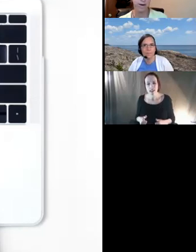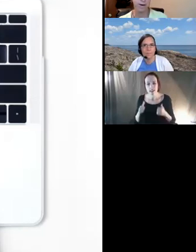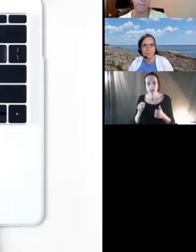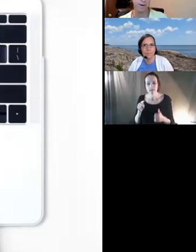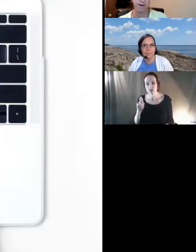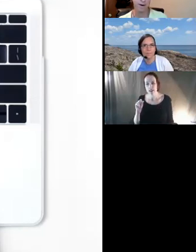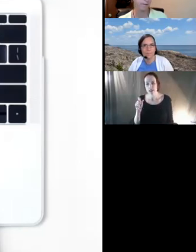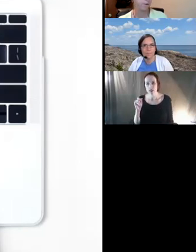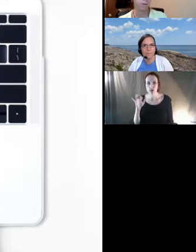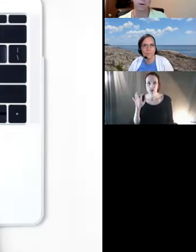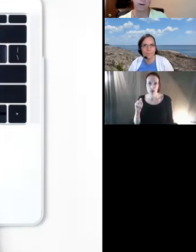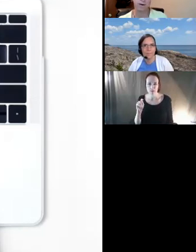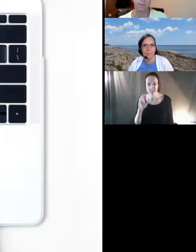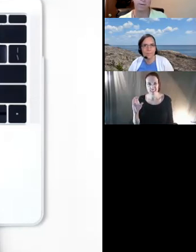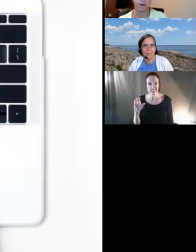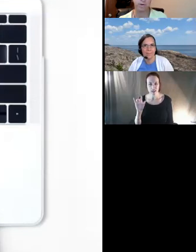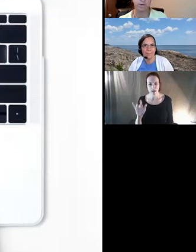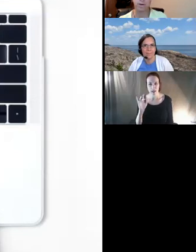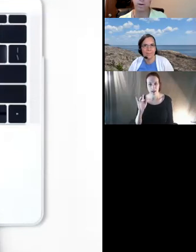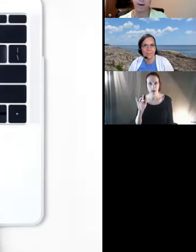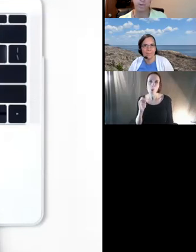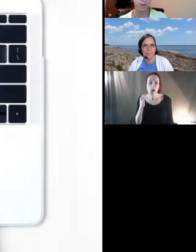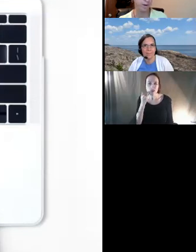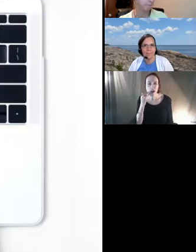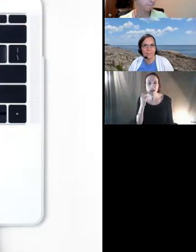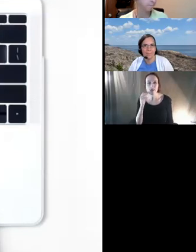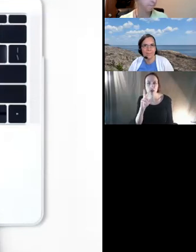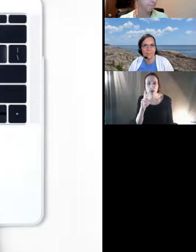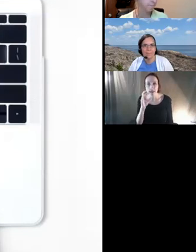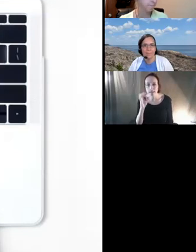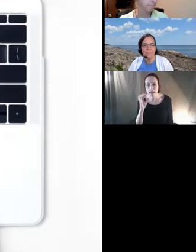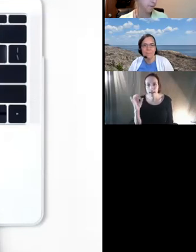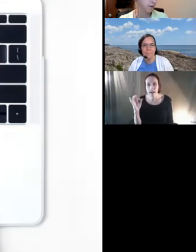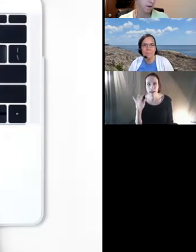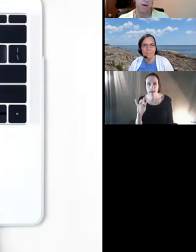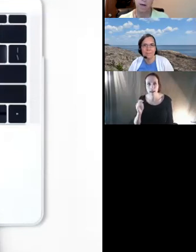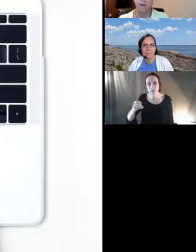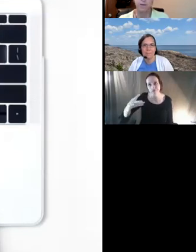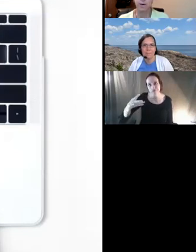bring that up, and then you can enable the captioning.